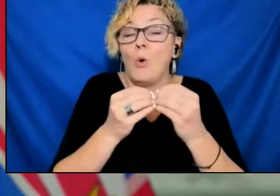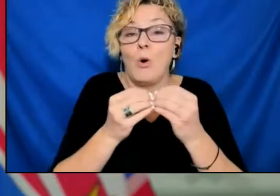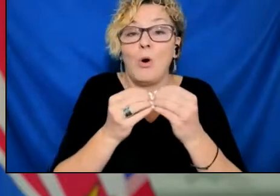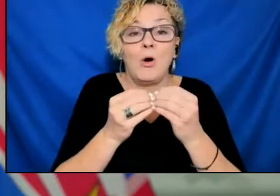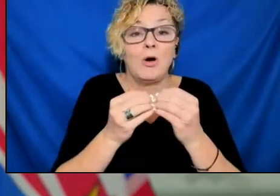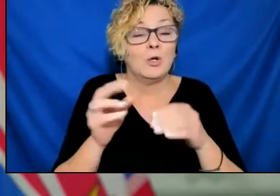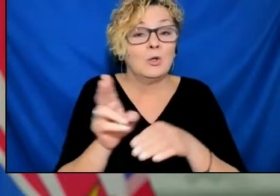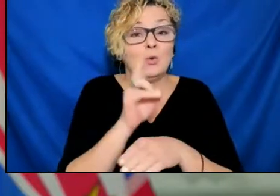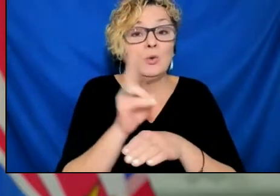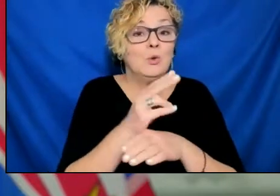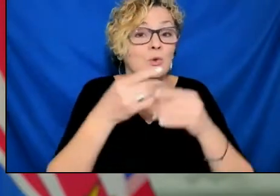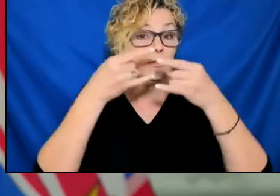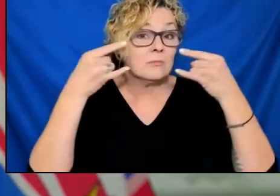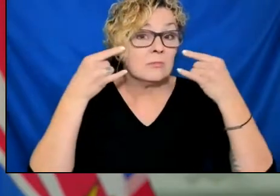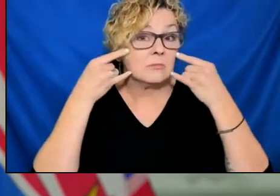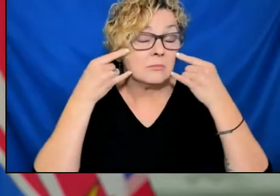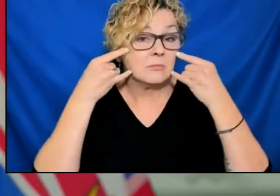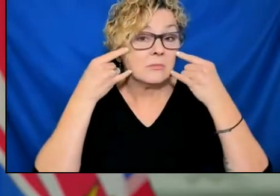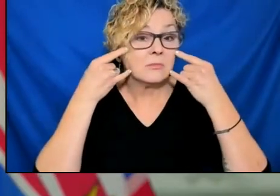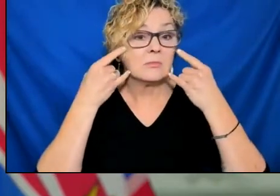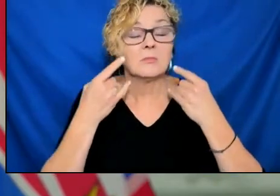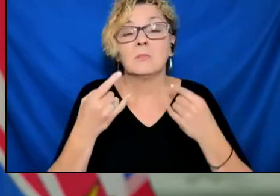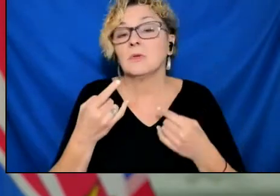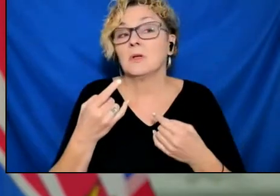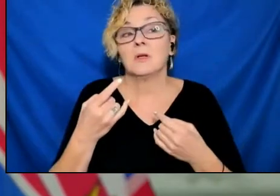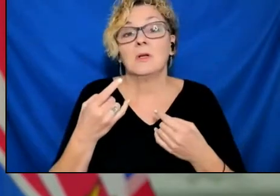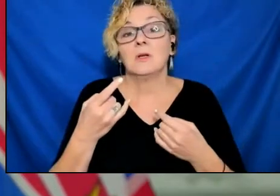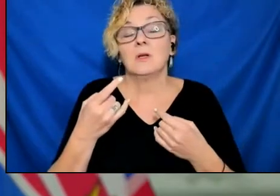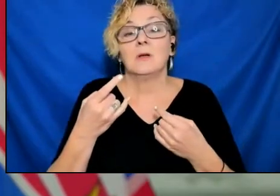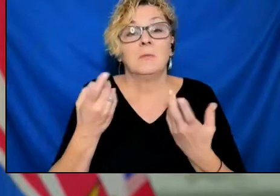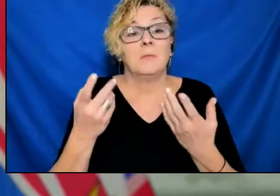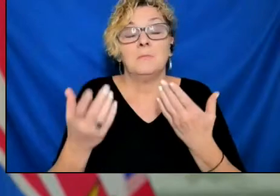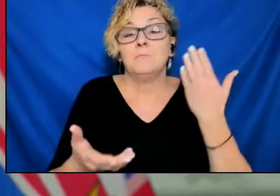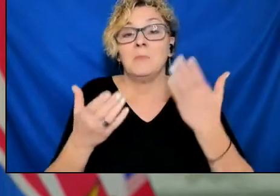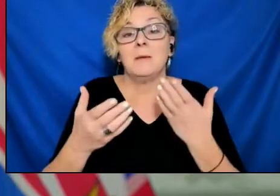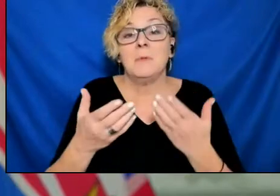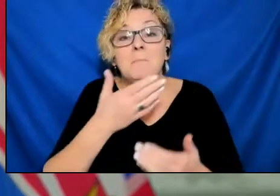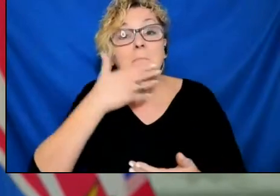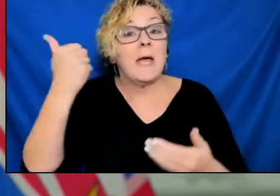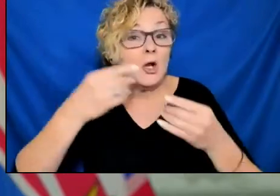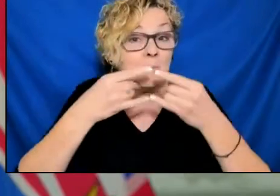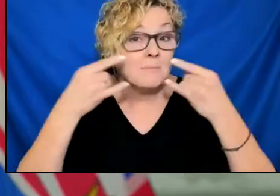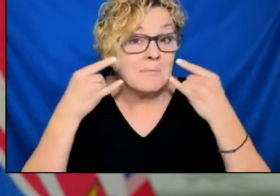upping our mask game, making sure we have a good-quality